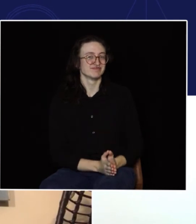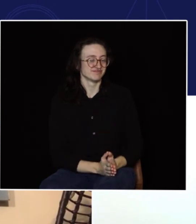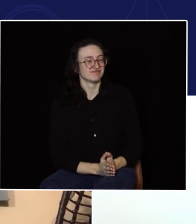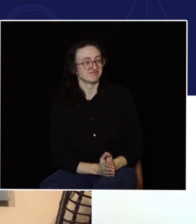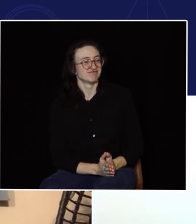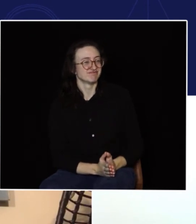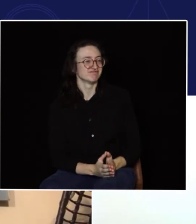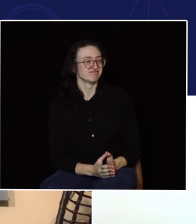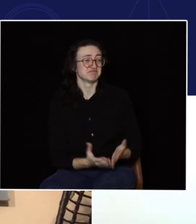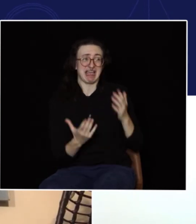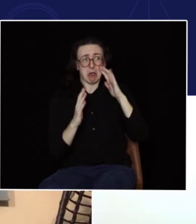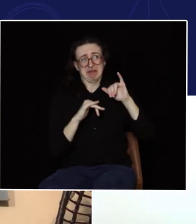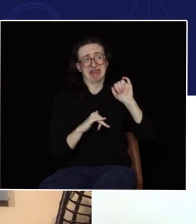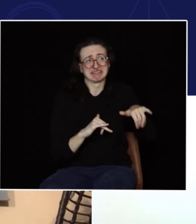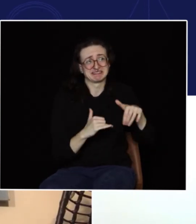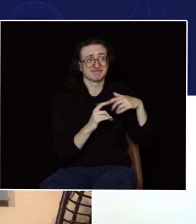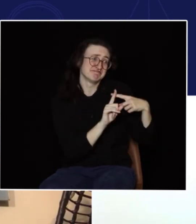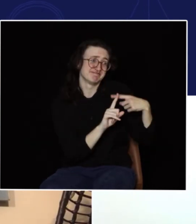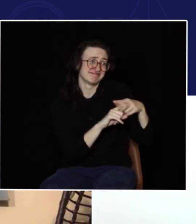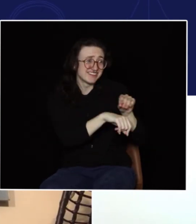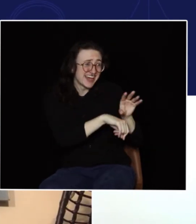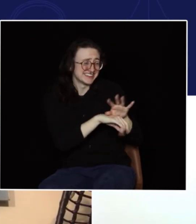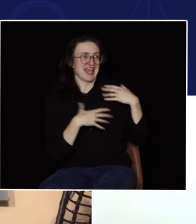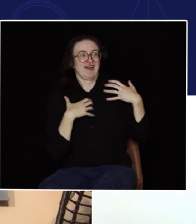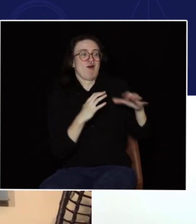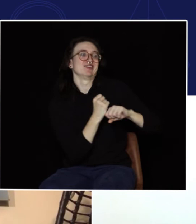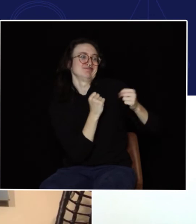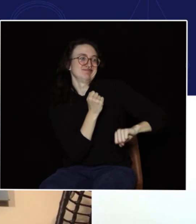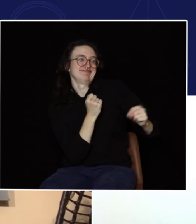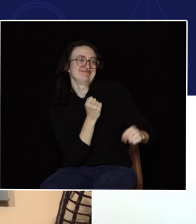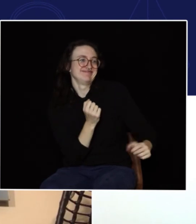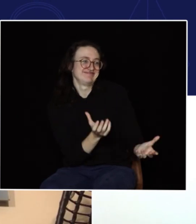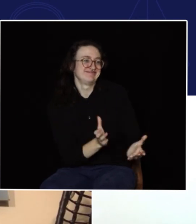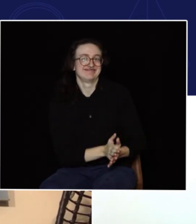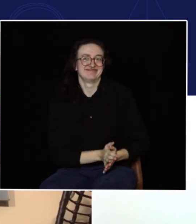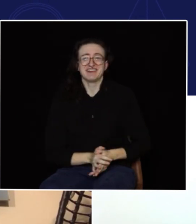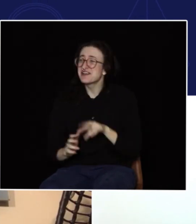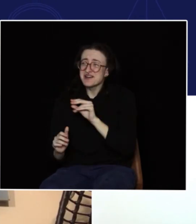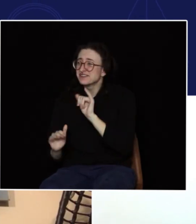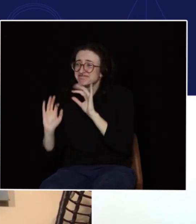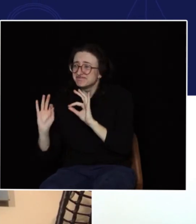Yeah. I hope that's the best advice. I don't want to get too long into it. [YABSERA:] No, you’re good.